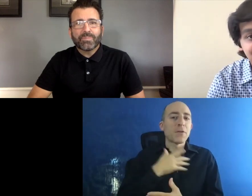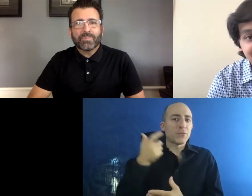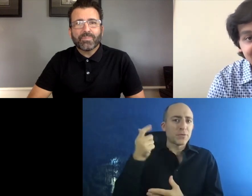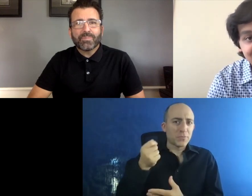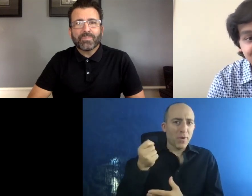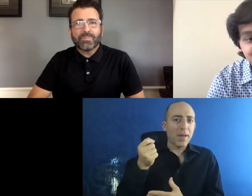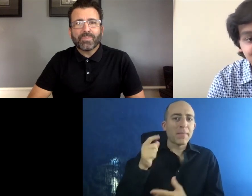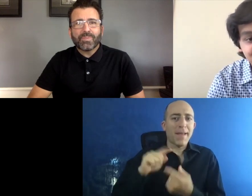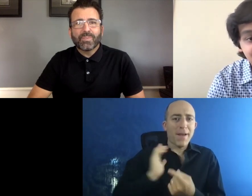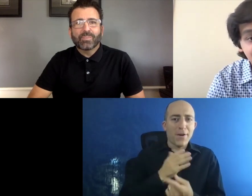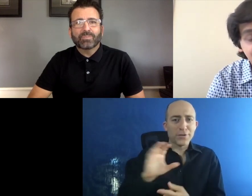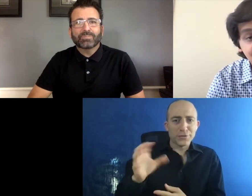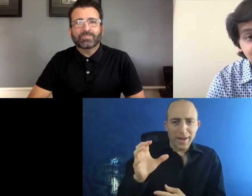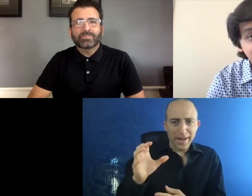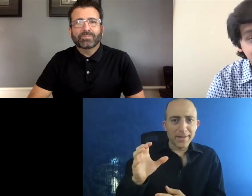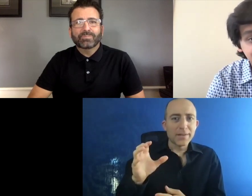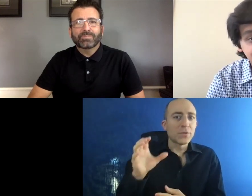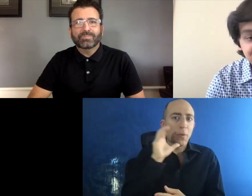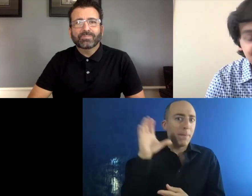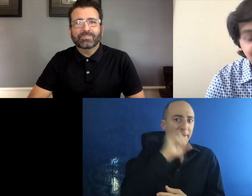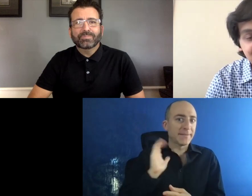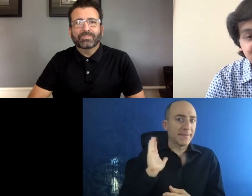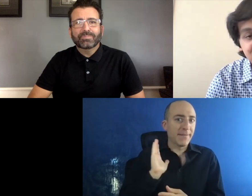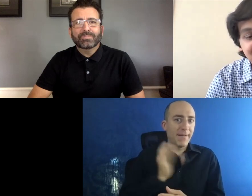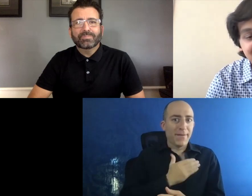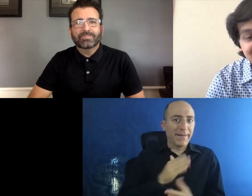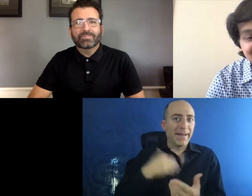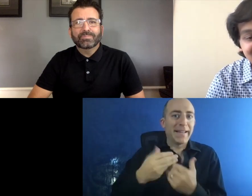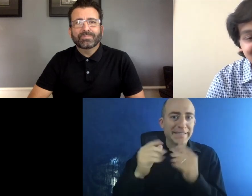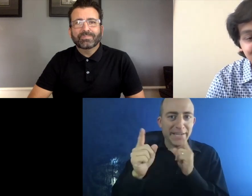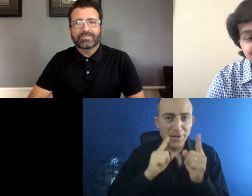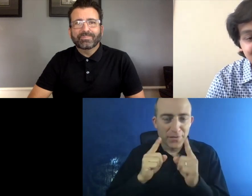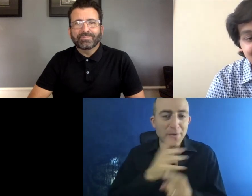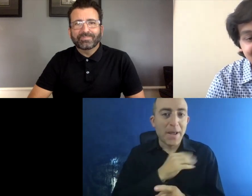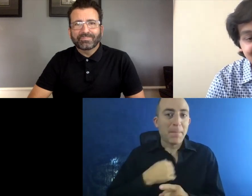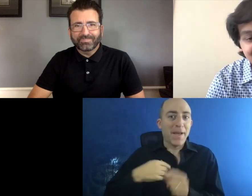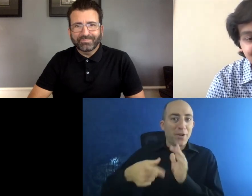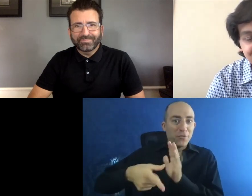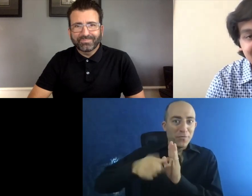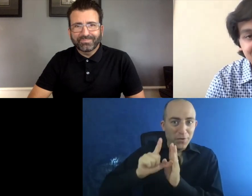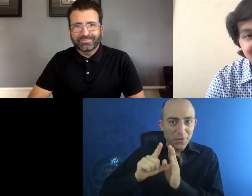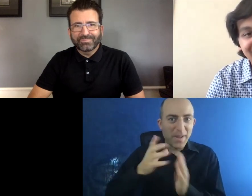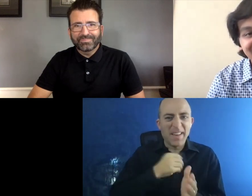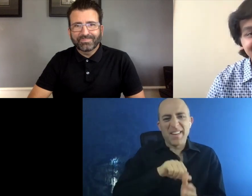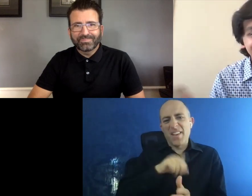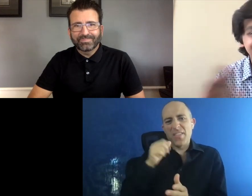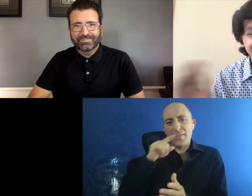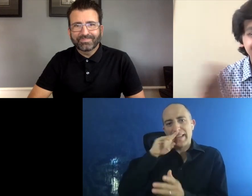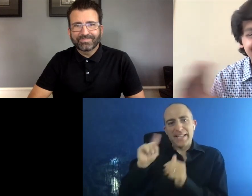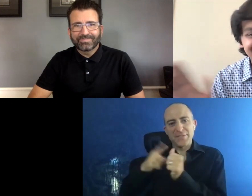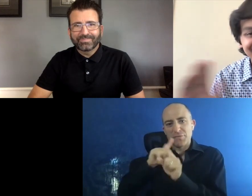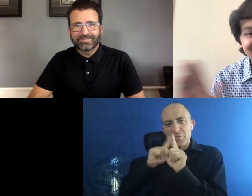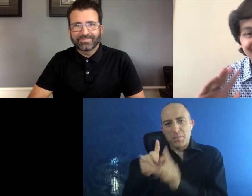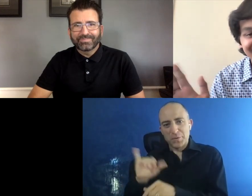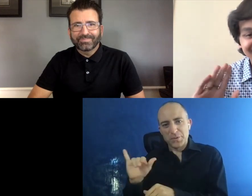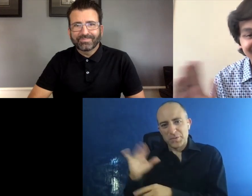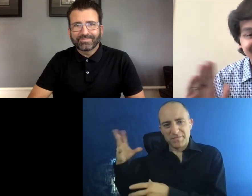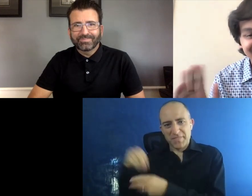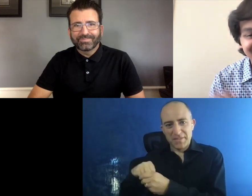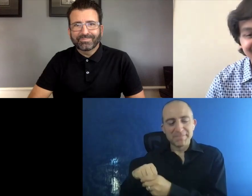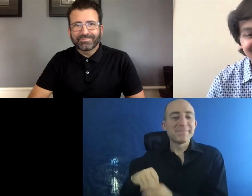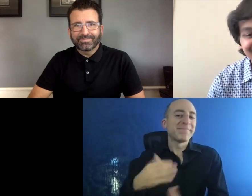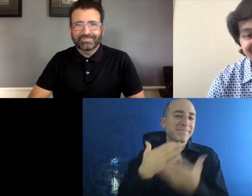my next interview or review or those of my amazing KIDS FIRST! teammates. Bye